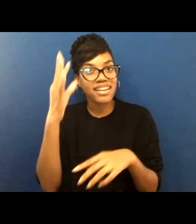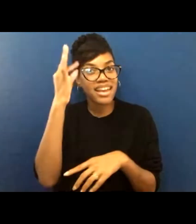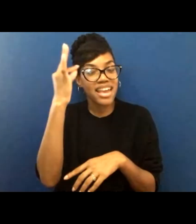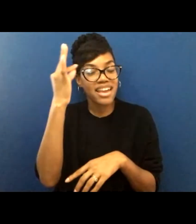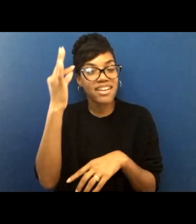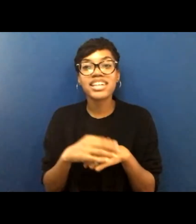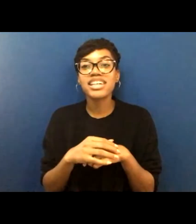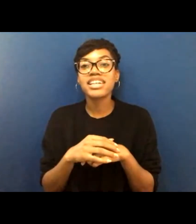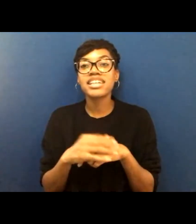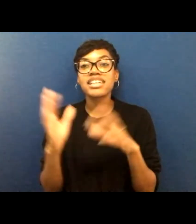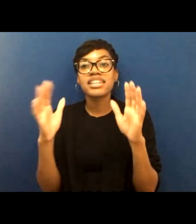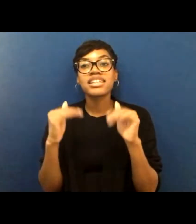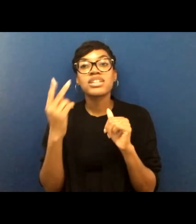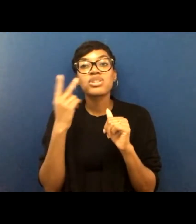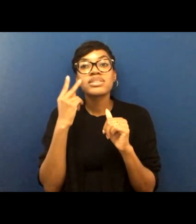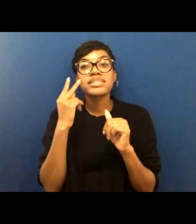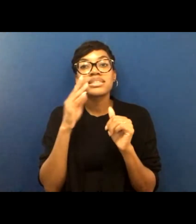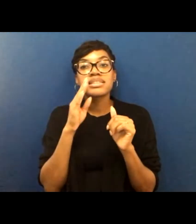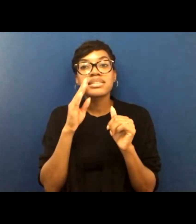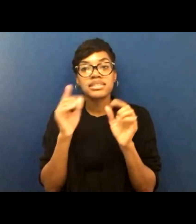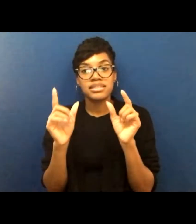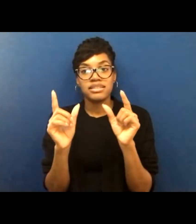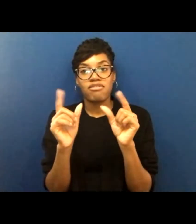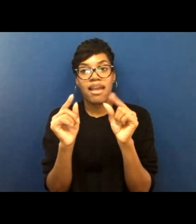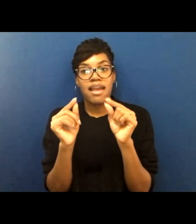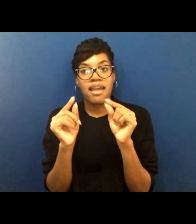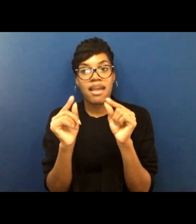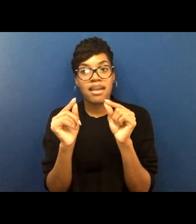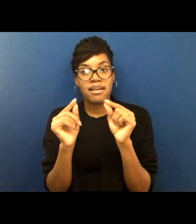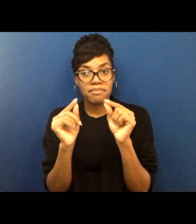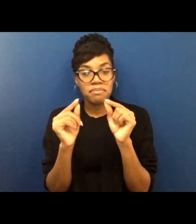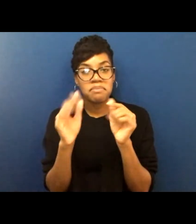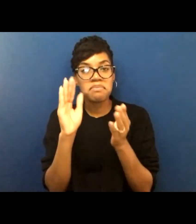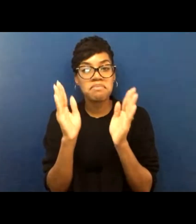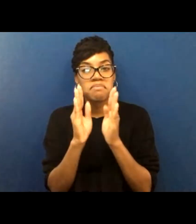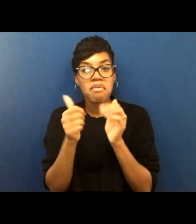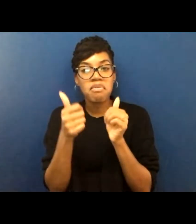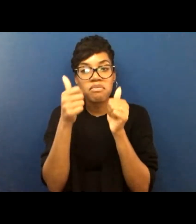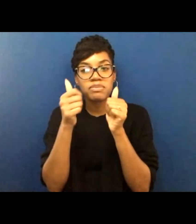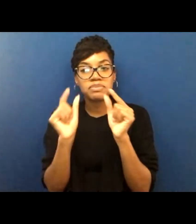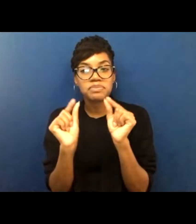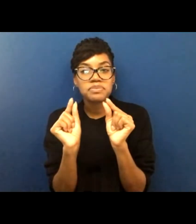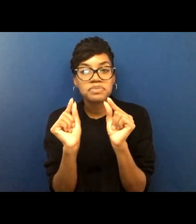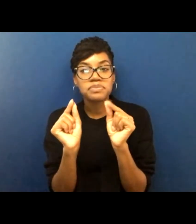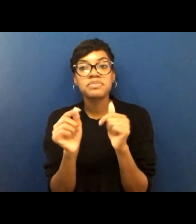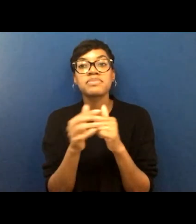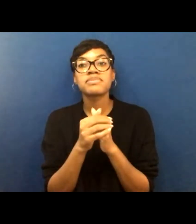than the other two, so they're standing out a little bit more. So although they will have differences,